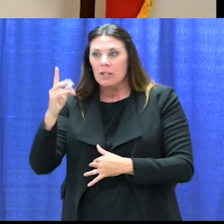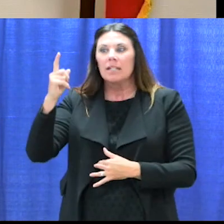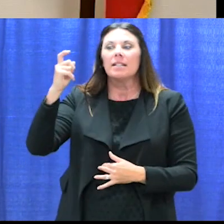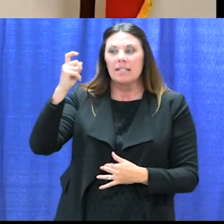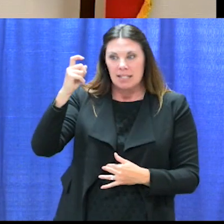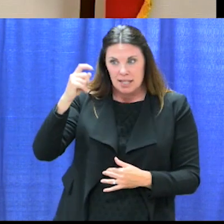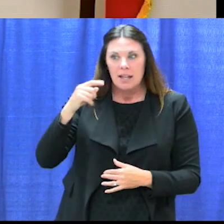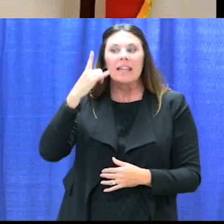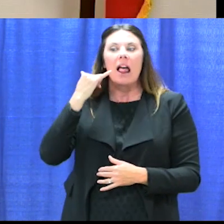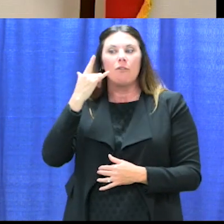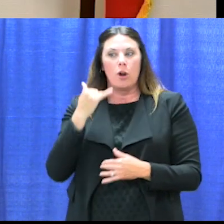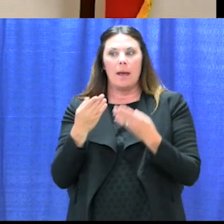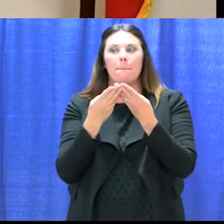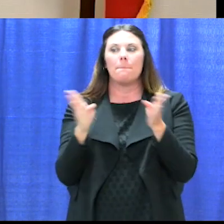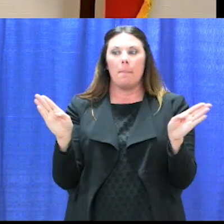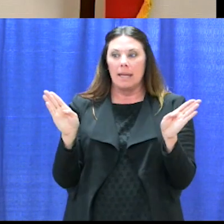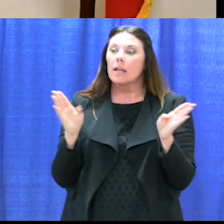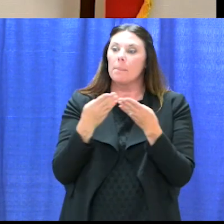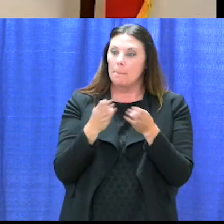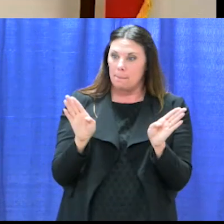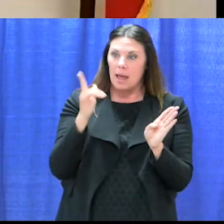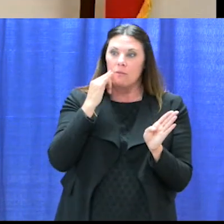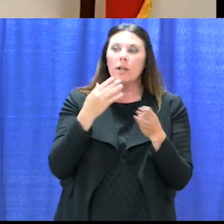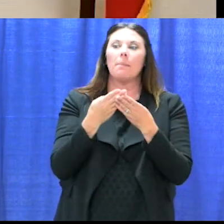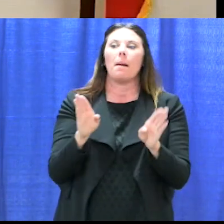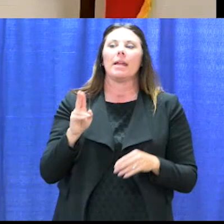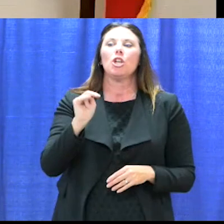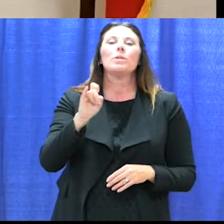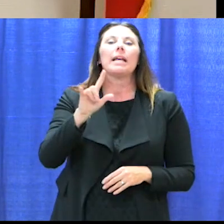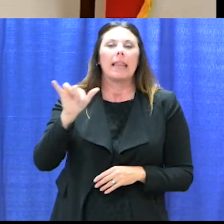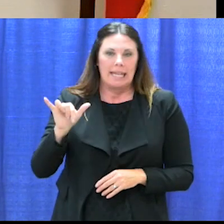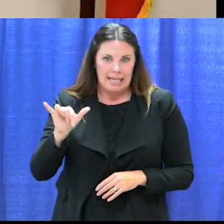the Department of Finance and all the staff at the CPUC itself.